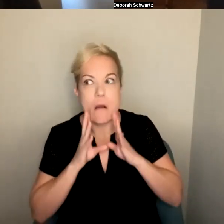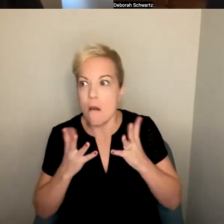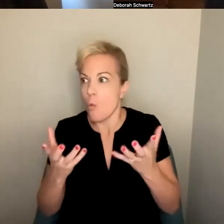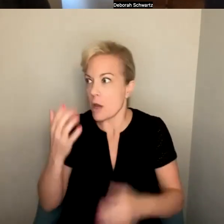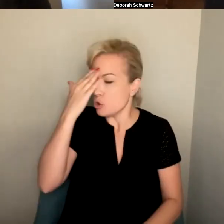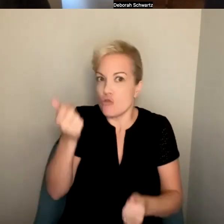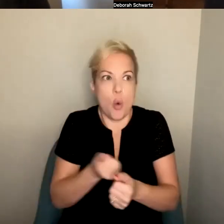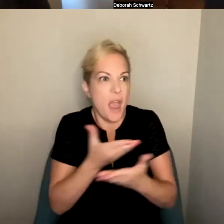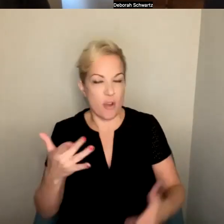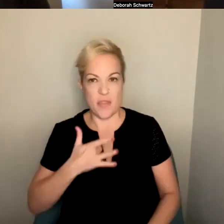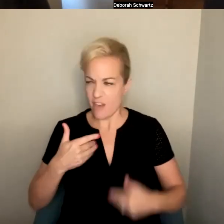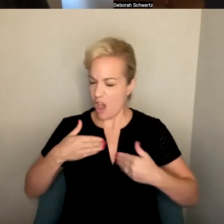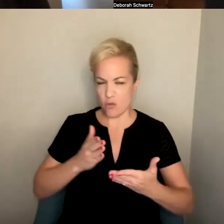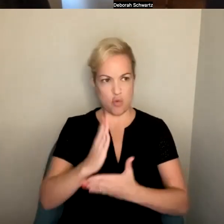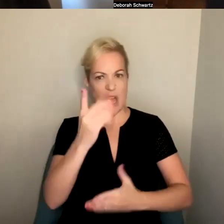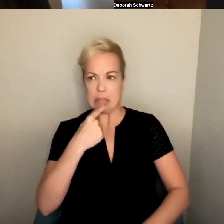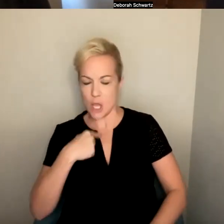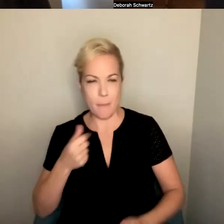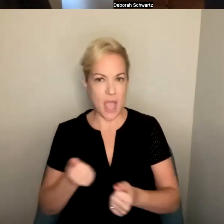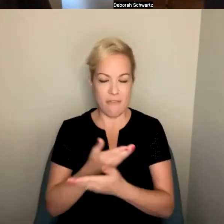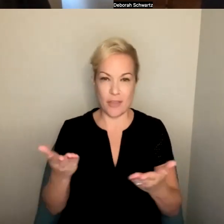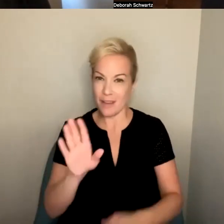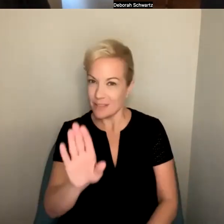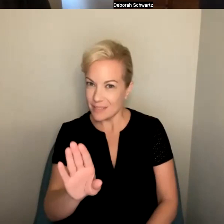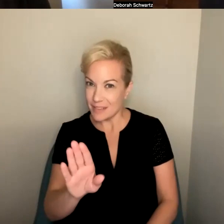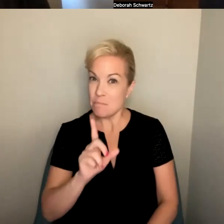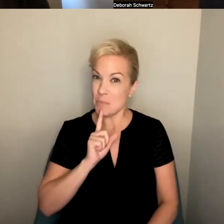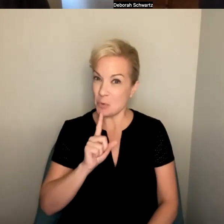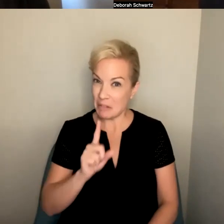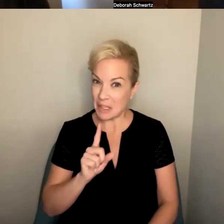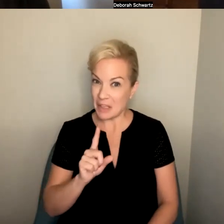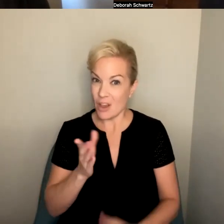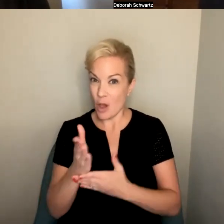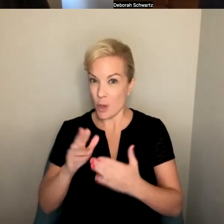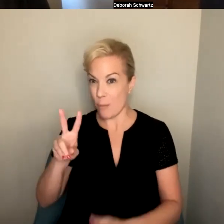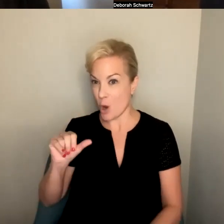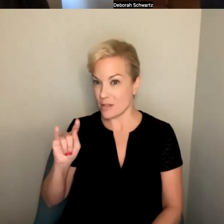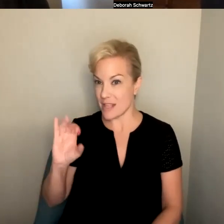and I ask you to flip the script, are there parts of the Vatican that are closed off are there parts